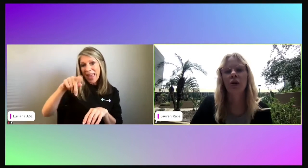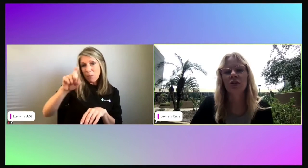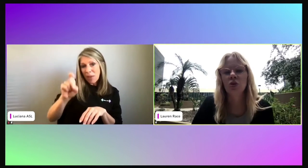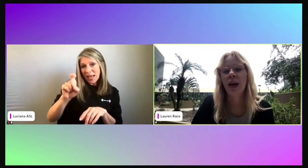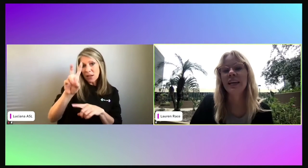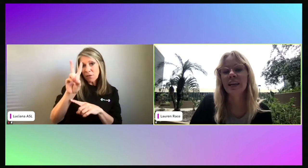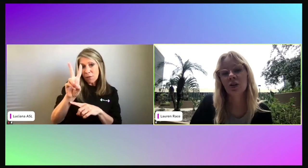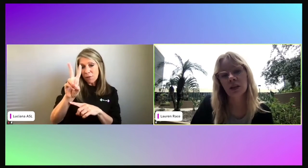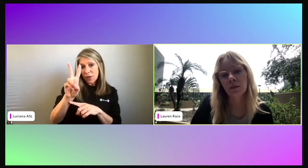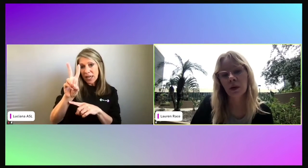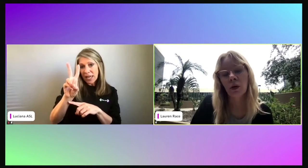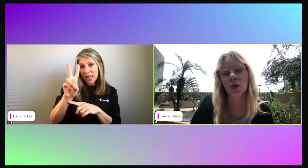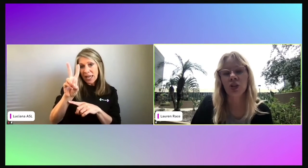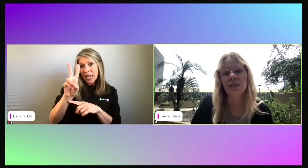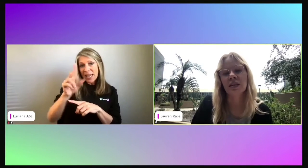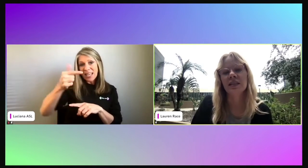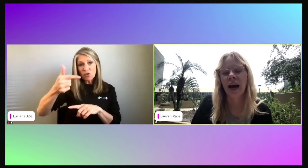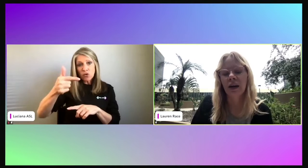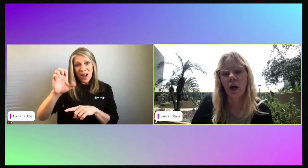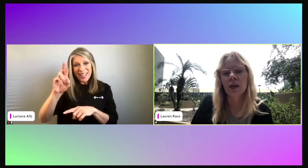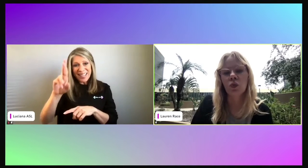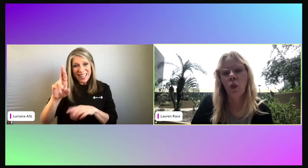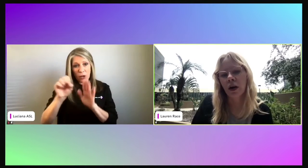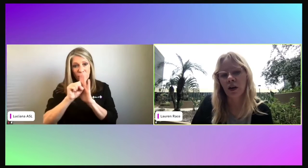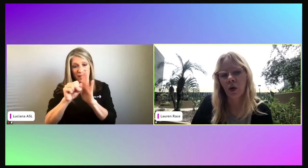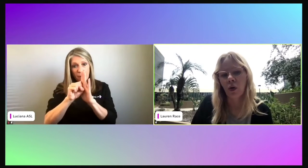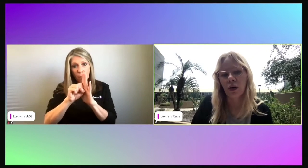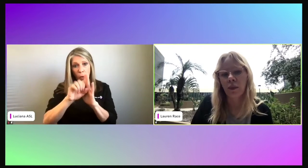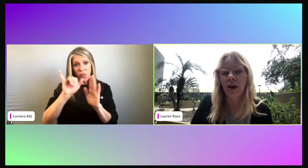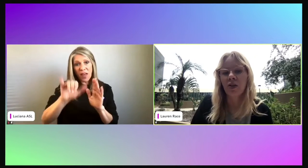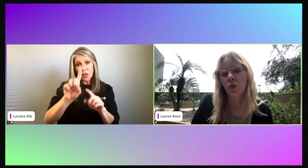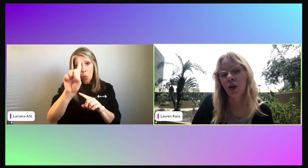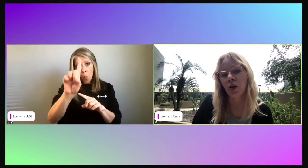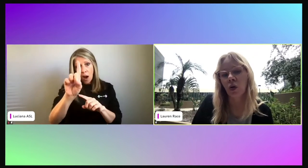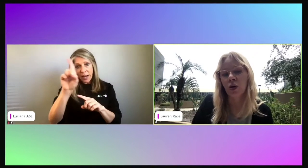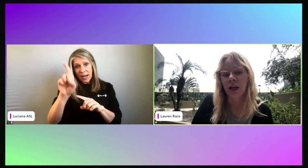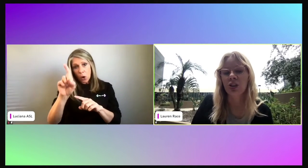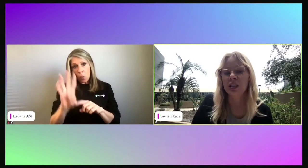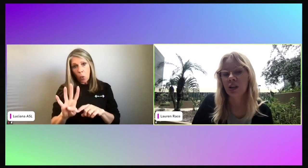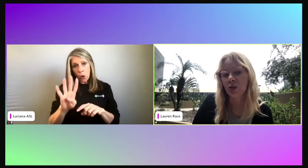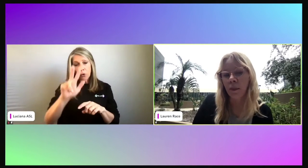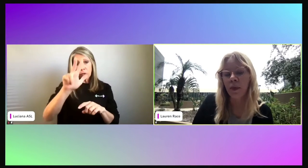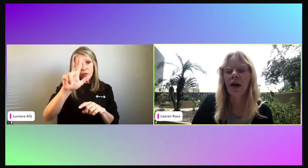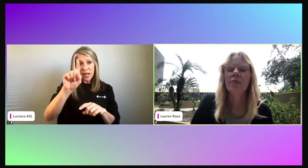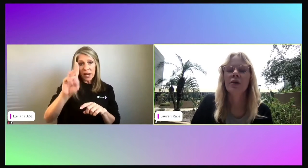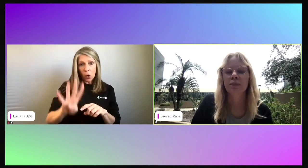gravity, and that uses an 8 point stroke. The apex of of